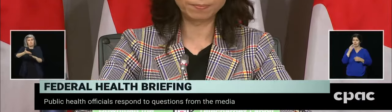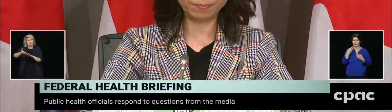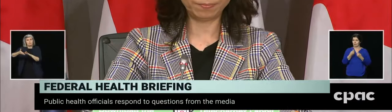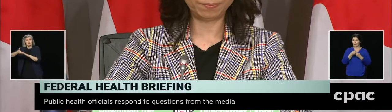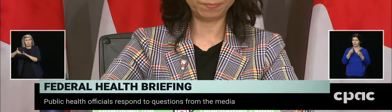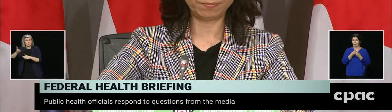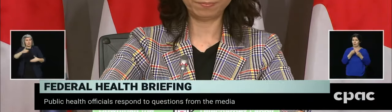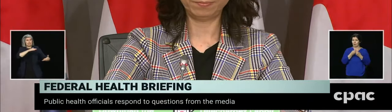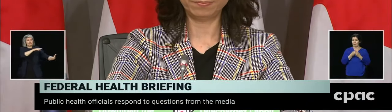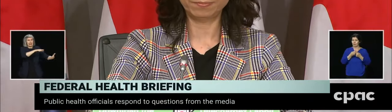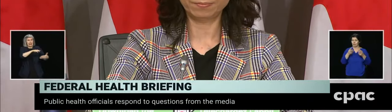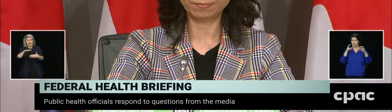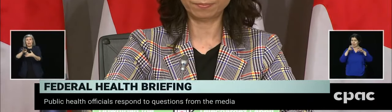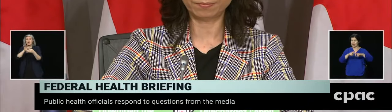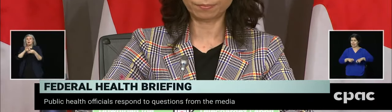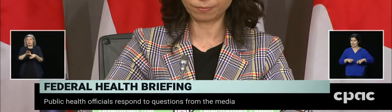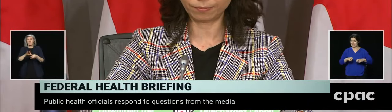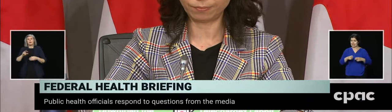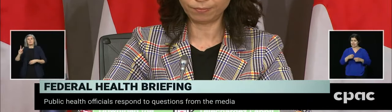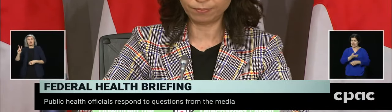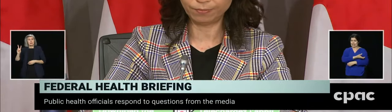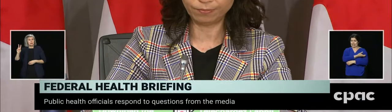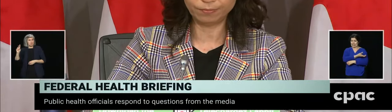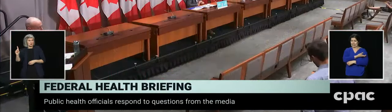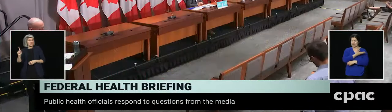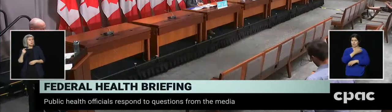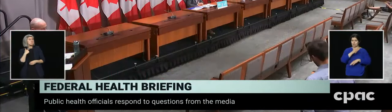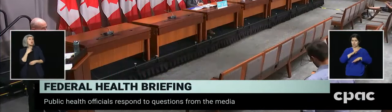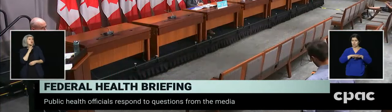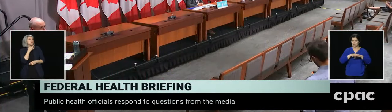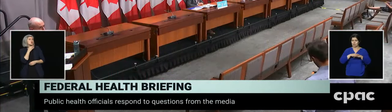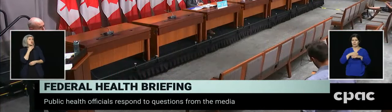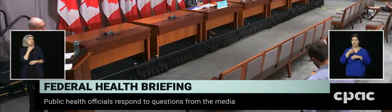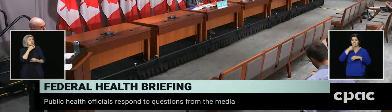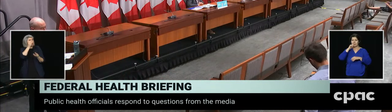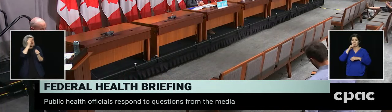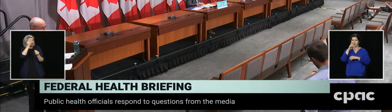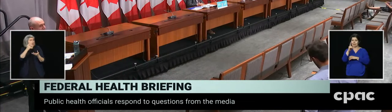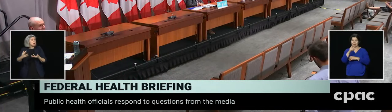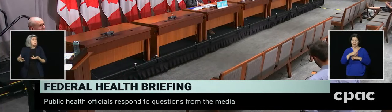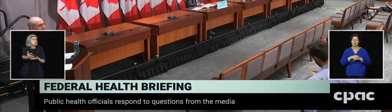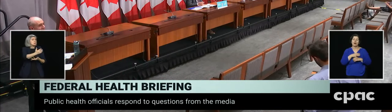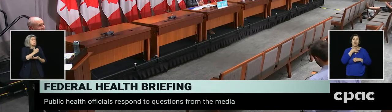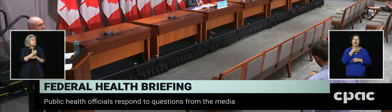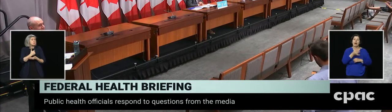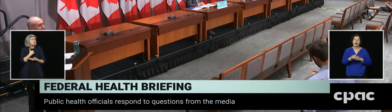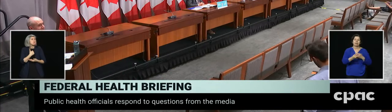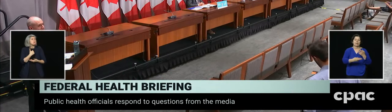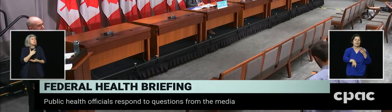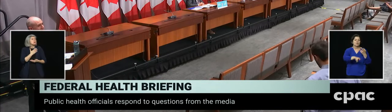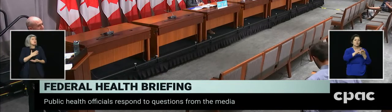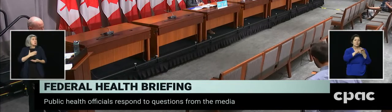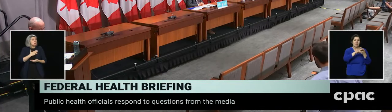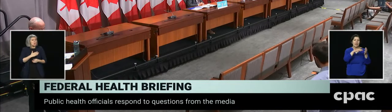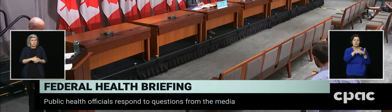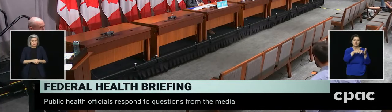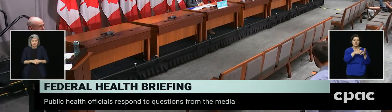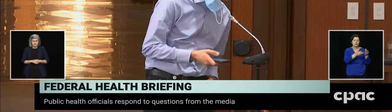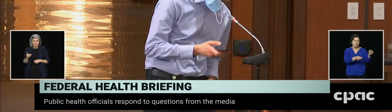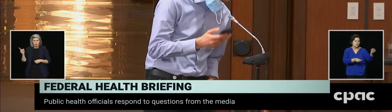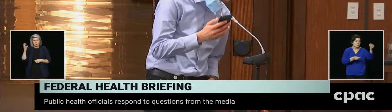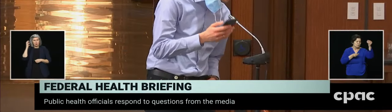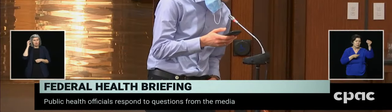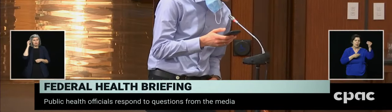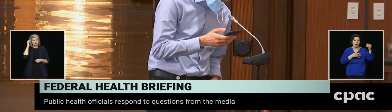NOW, SO I WILL LOOK FORWARD TO